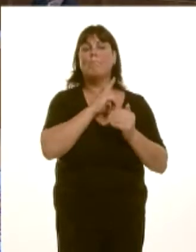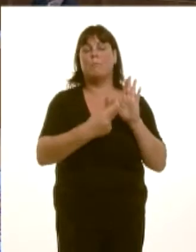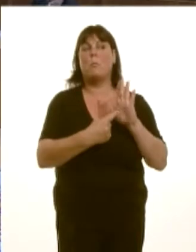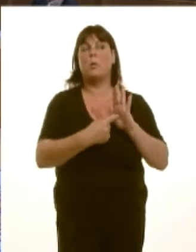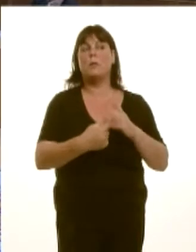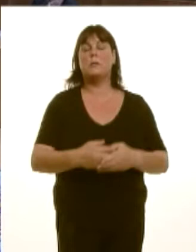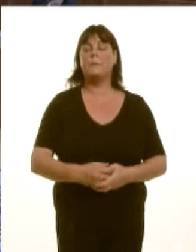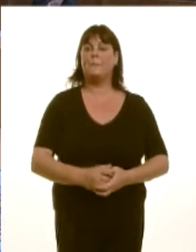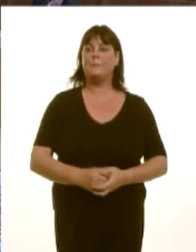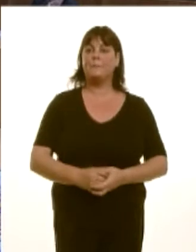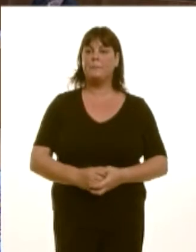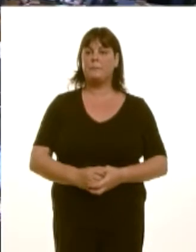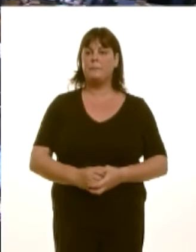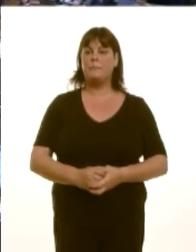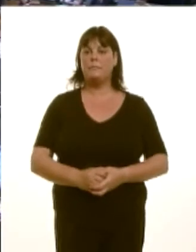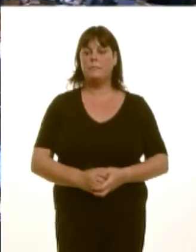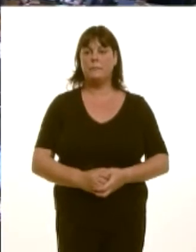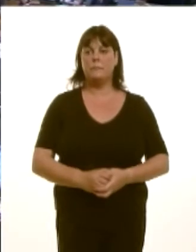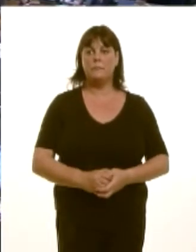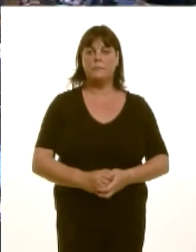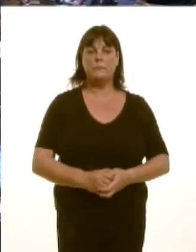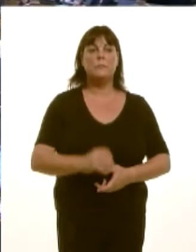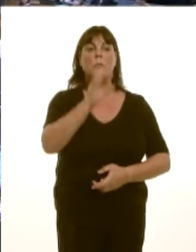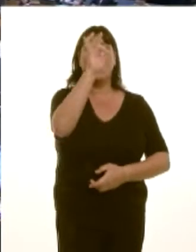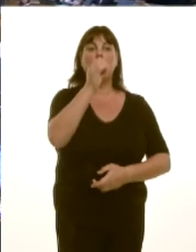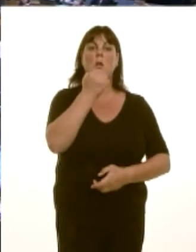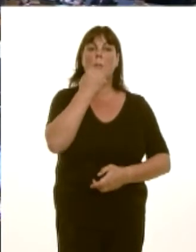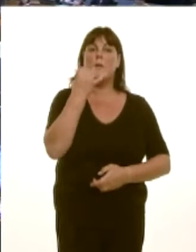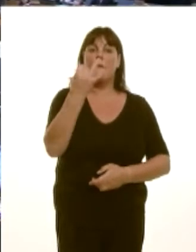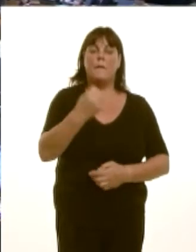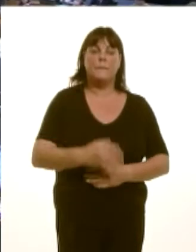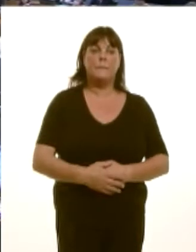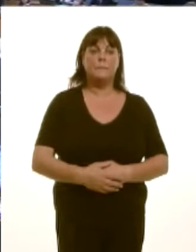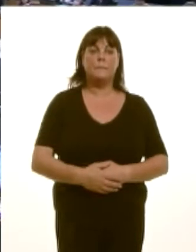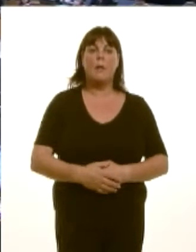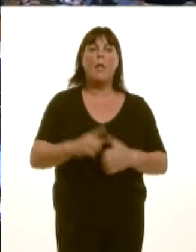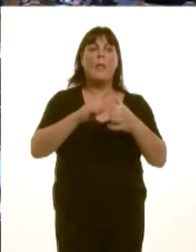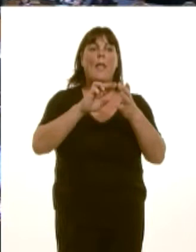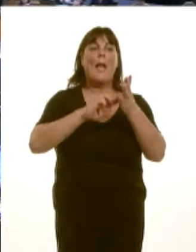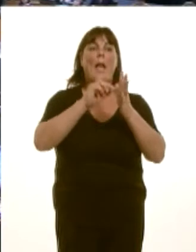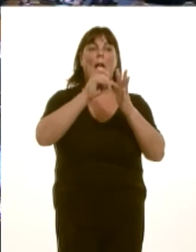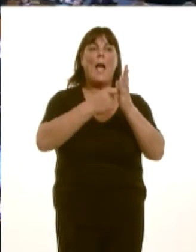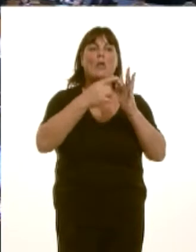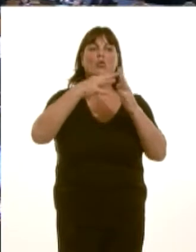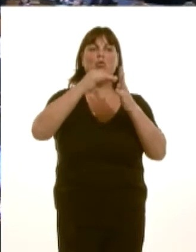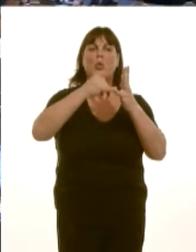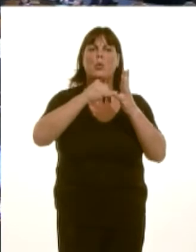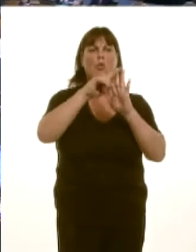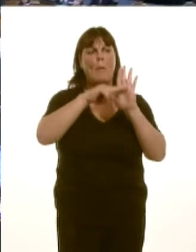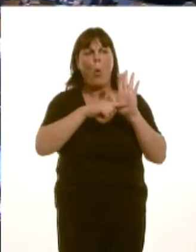Peter Black: 7. Will the First Minister make a statement on the implementation of the Andrews report? OAQ(4)1833(FM) Carwyn Jones: Yes.